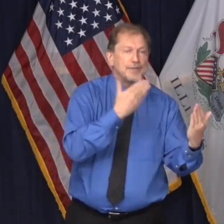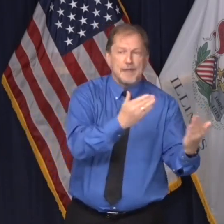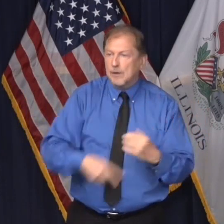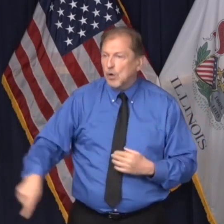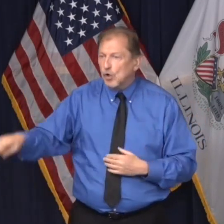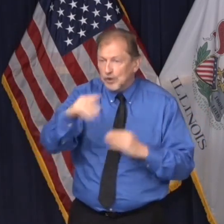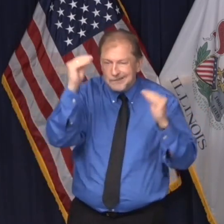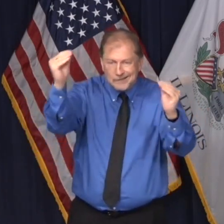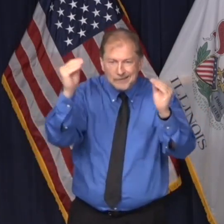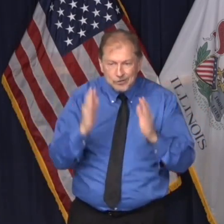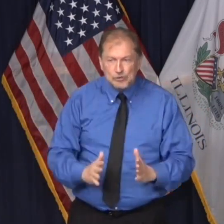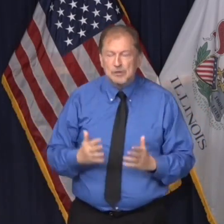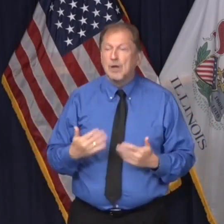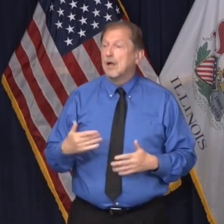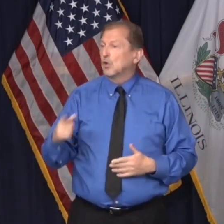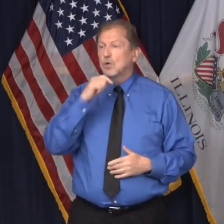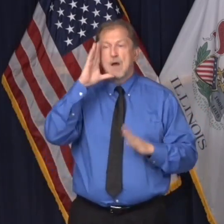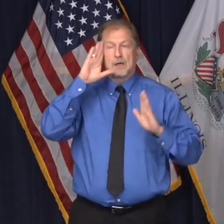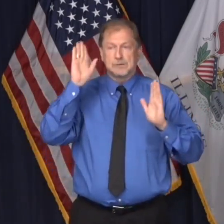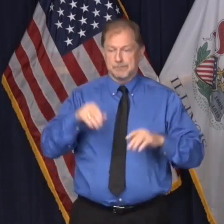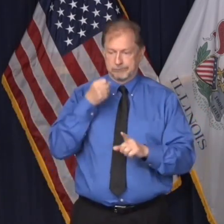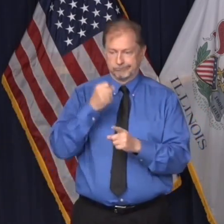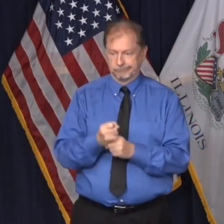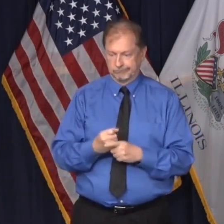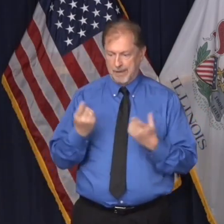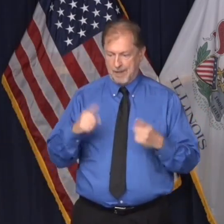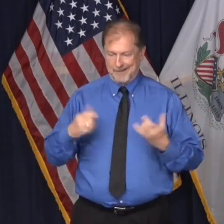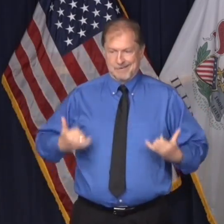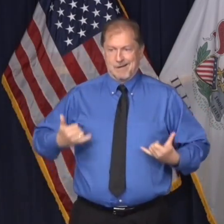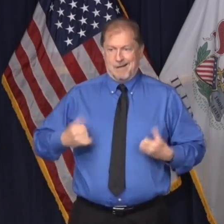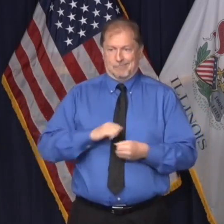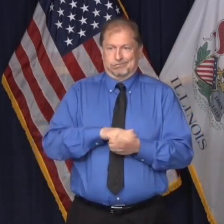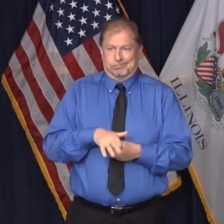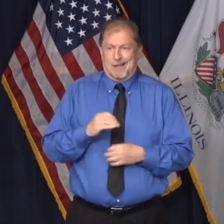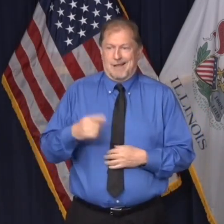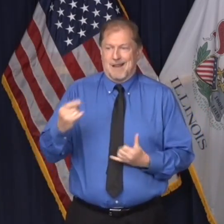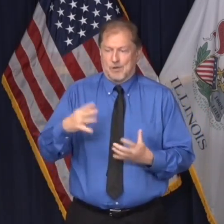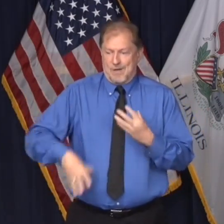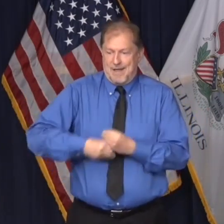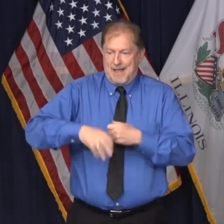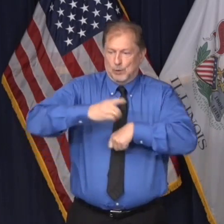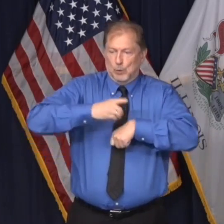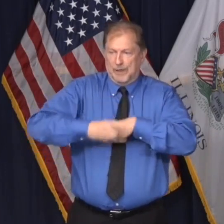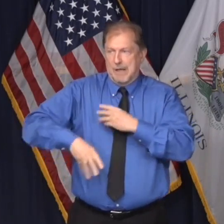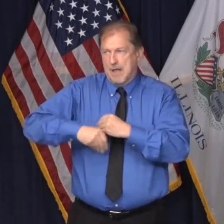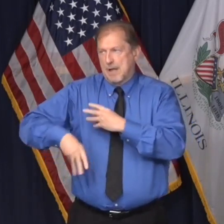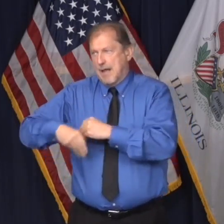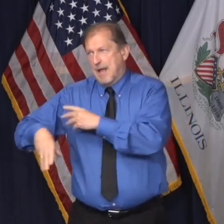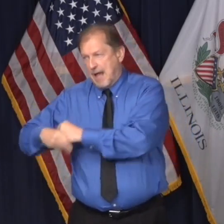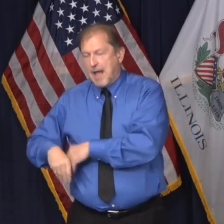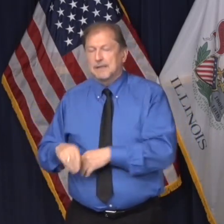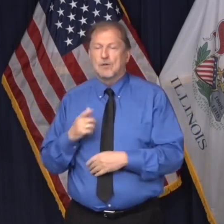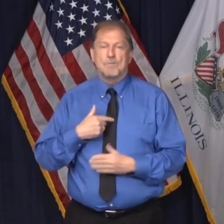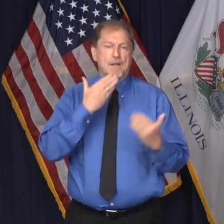THEIR EXTRAORDINARY COMPASSION AND CRE CREATIVEITY. I AM GRATEFUL TO THEM.